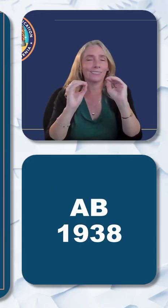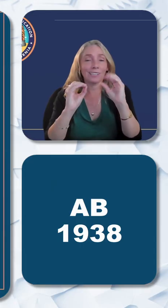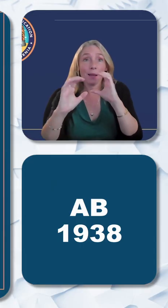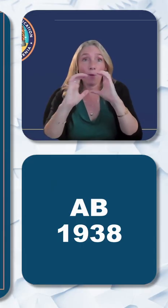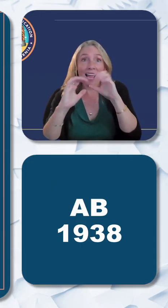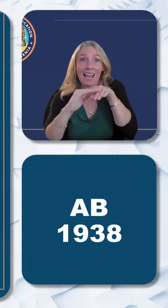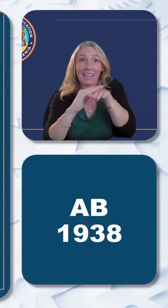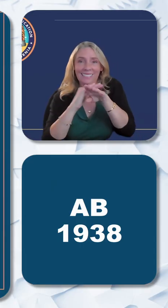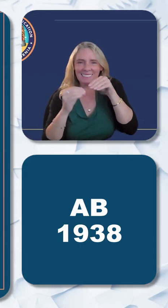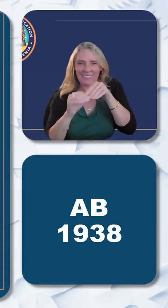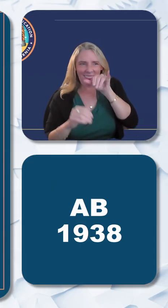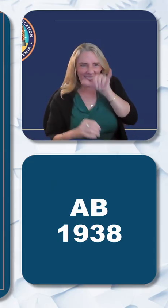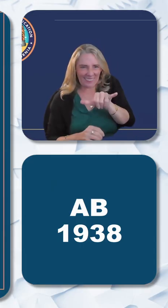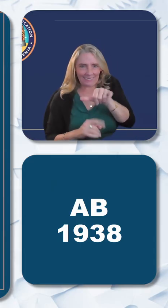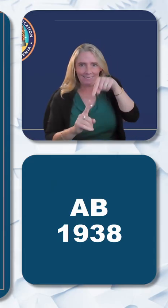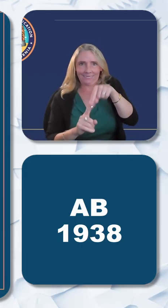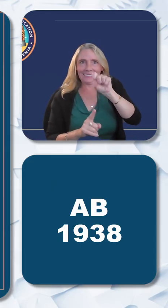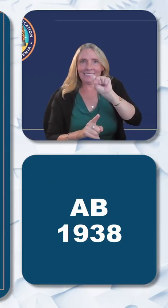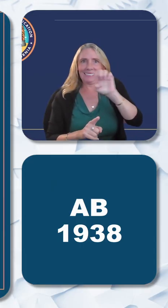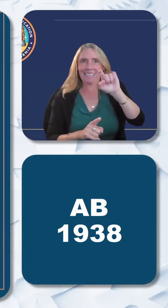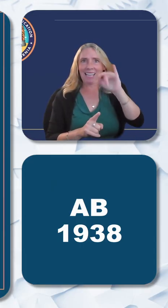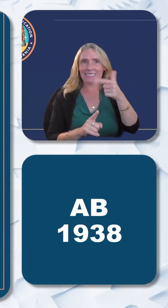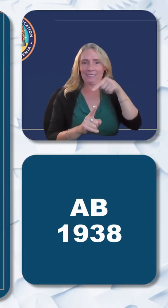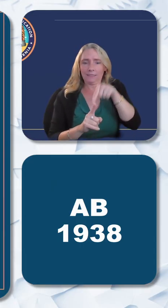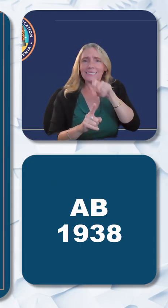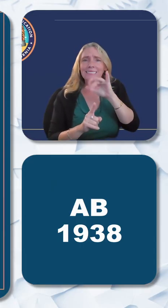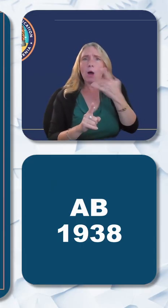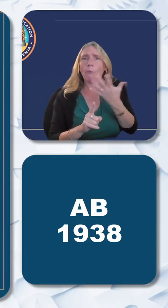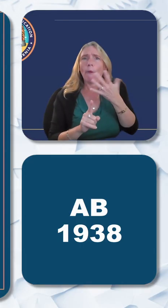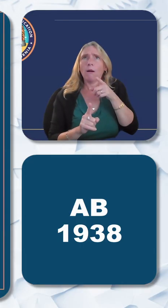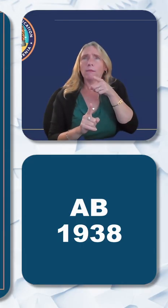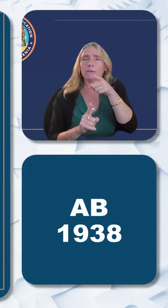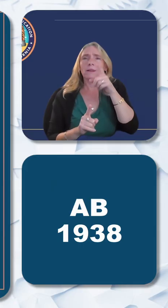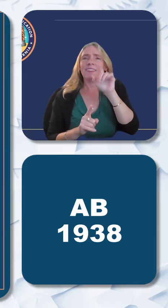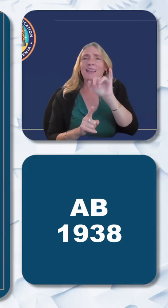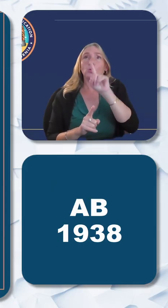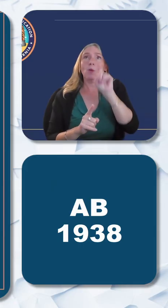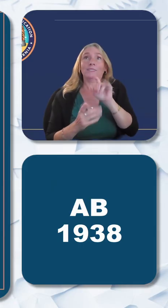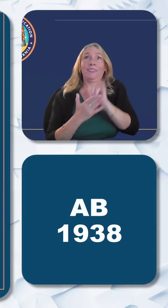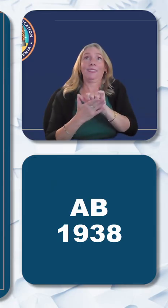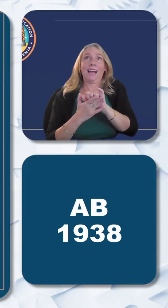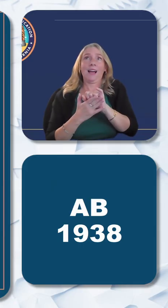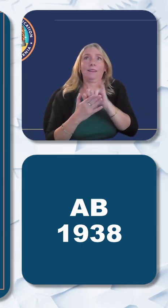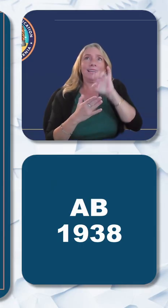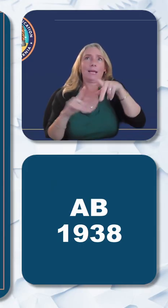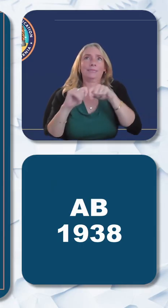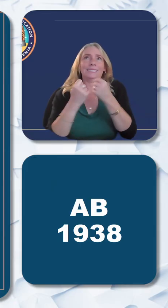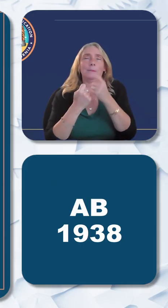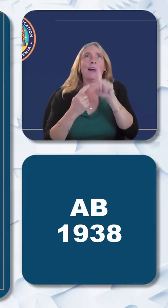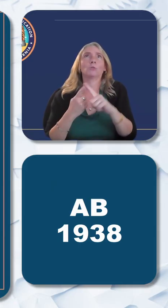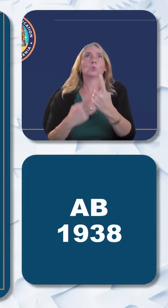student receive direct instruction and communication in that setting?